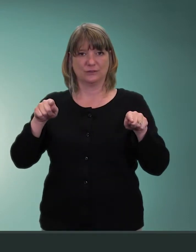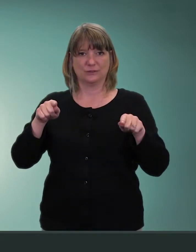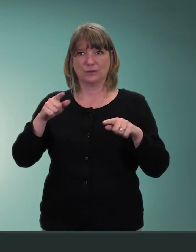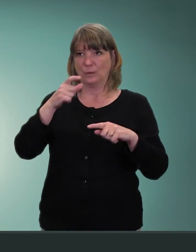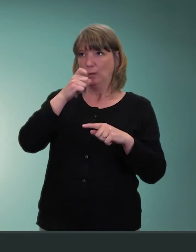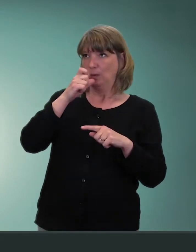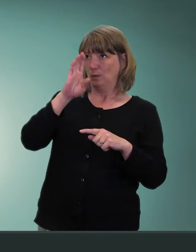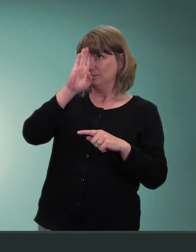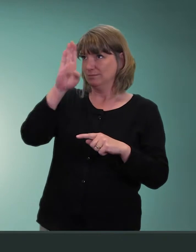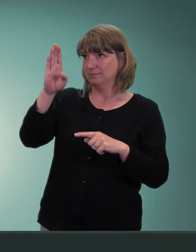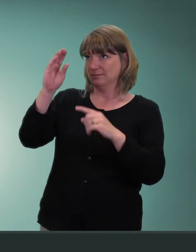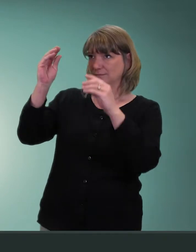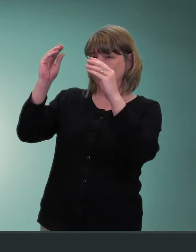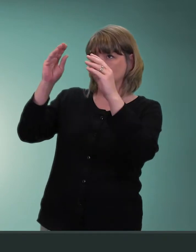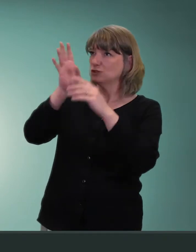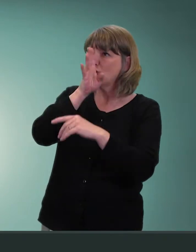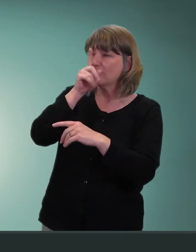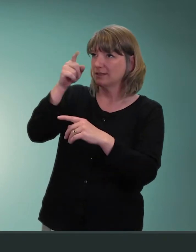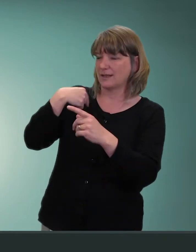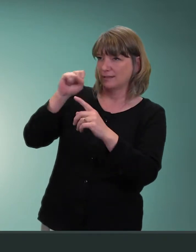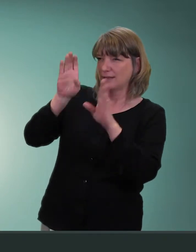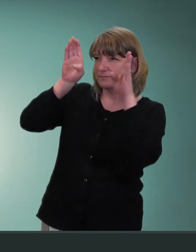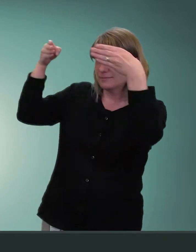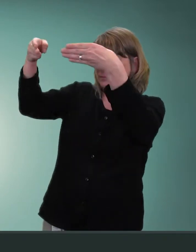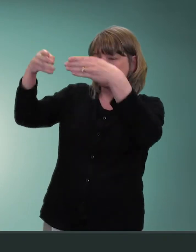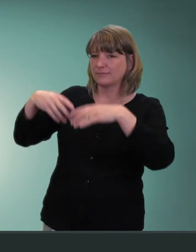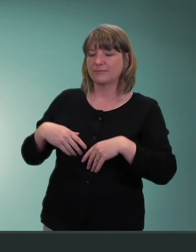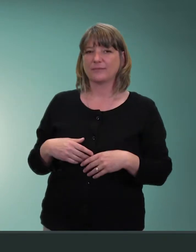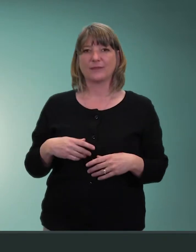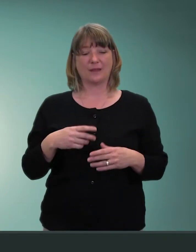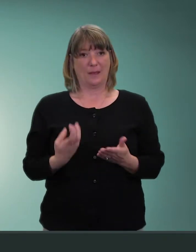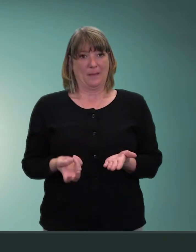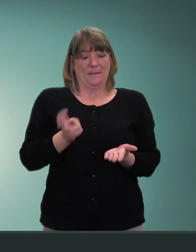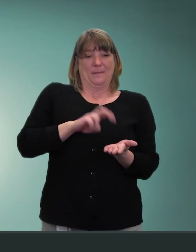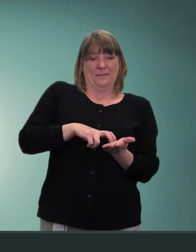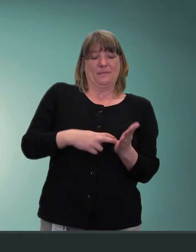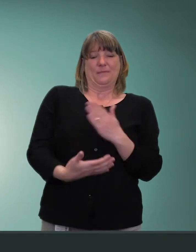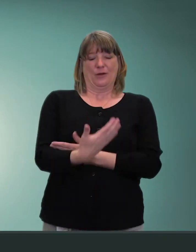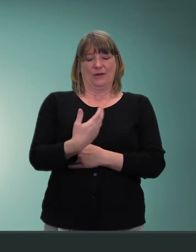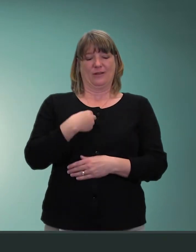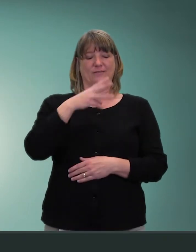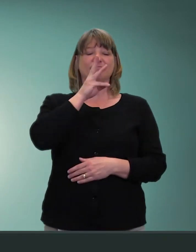to hear the person that's talking or what's going on. Usually, when I get up in the morning, I take a shower,